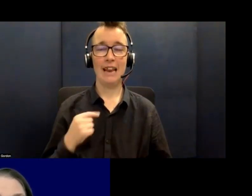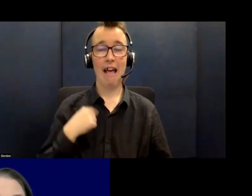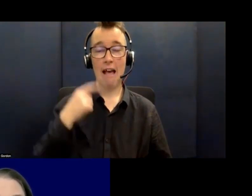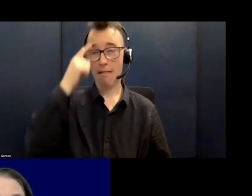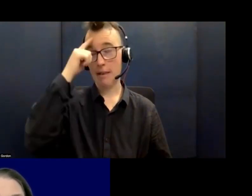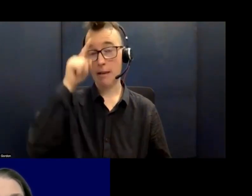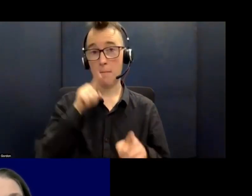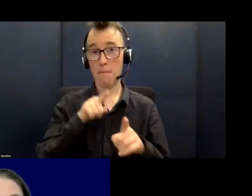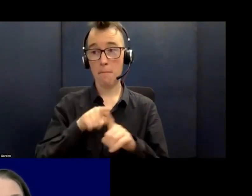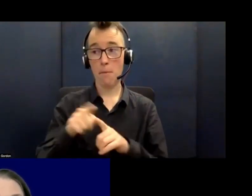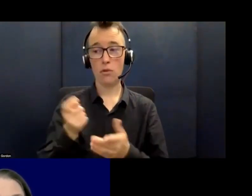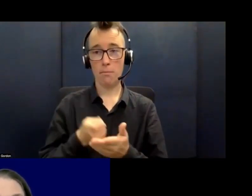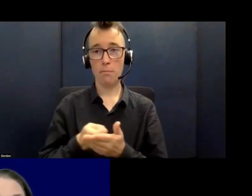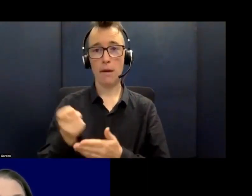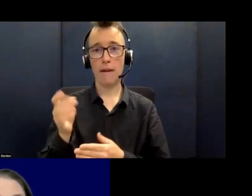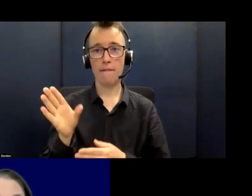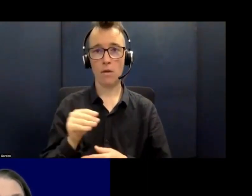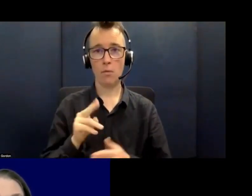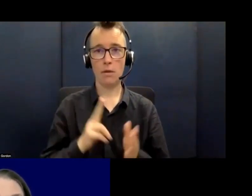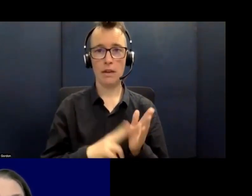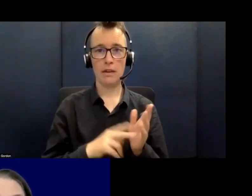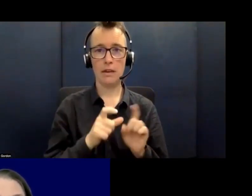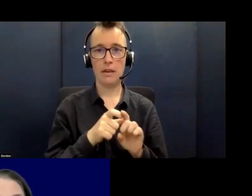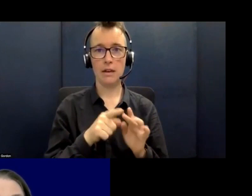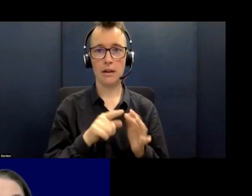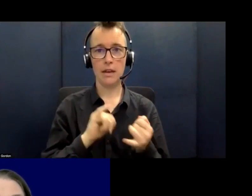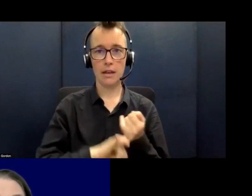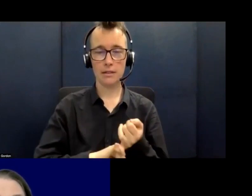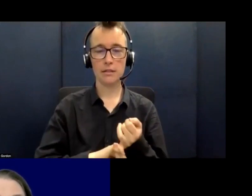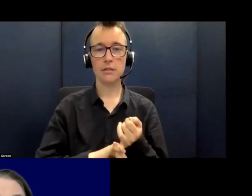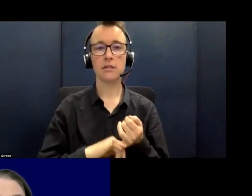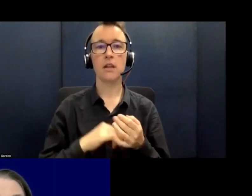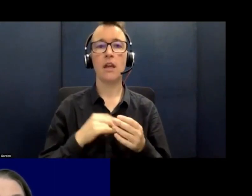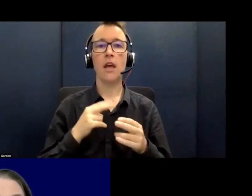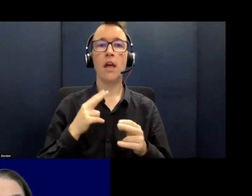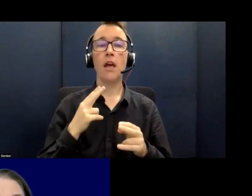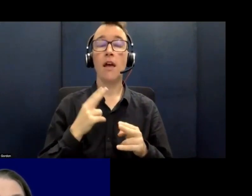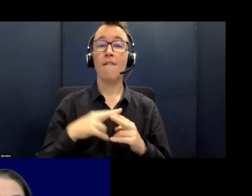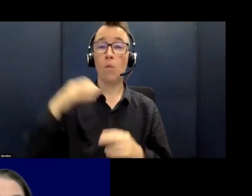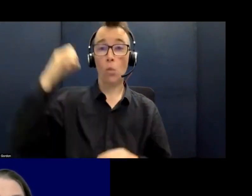In relation to lighting assessments, that's a bit tricky and that's because of